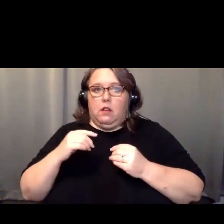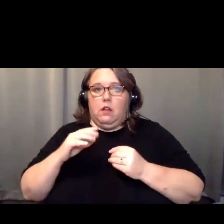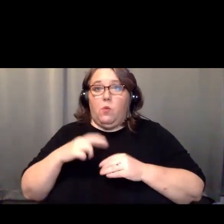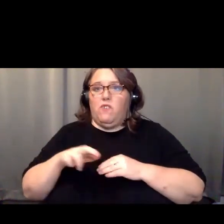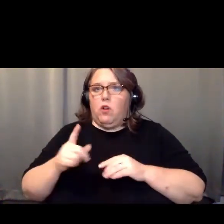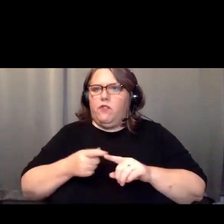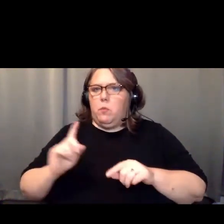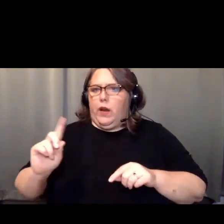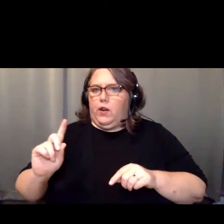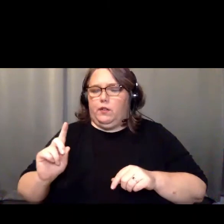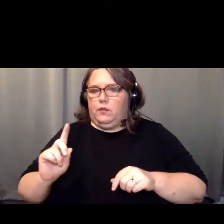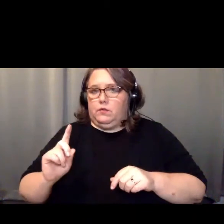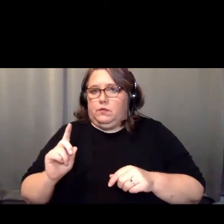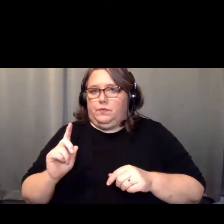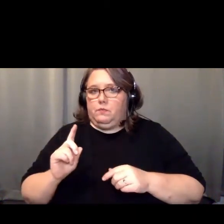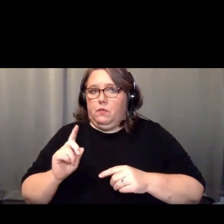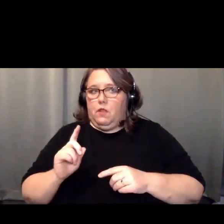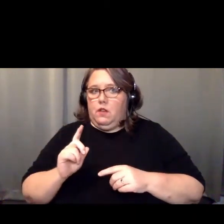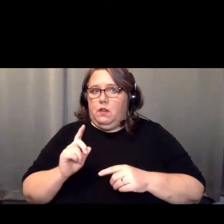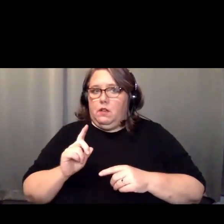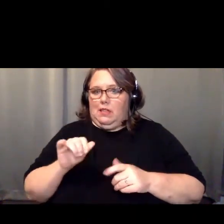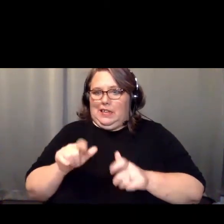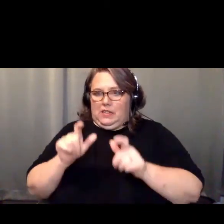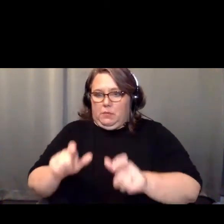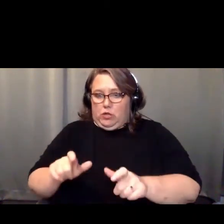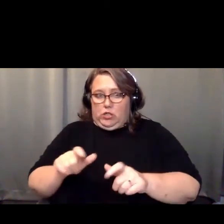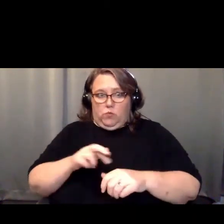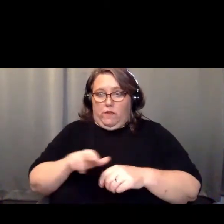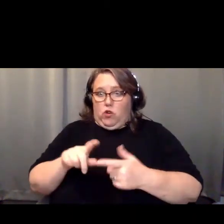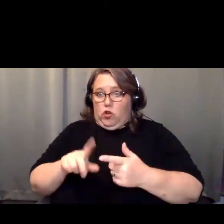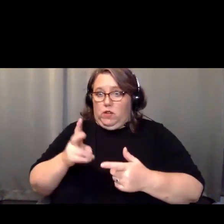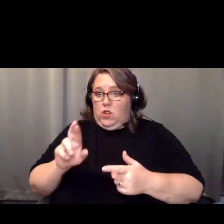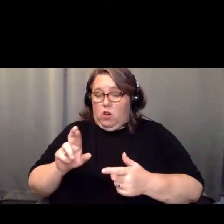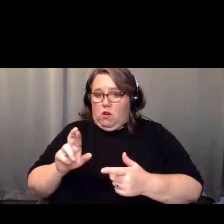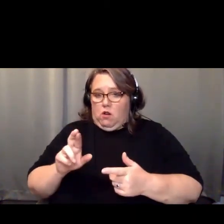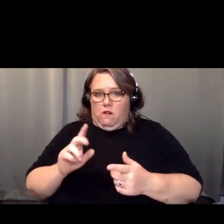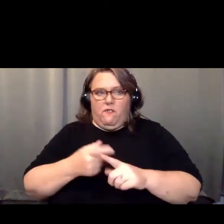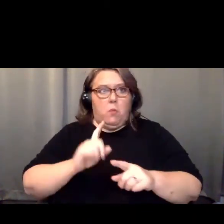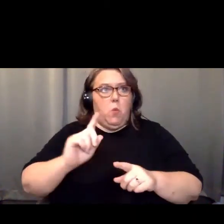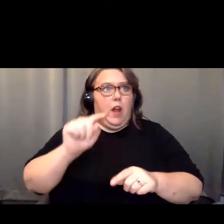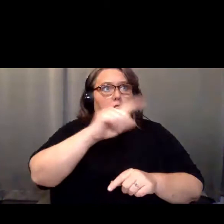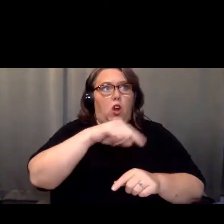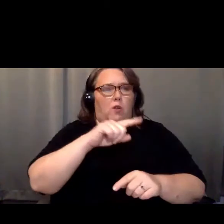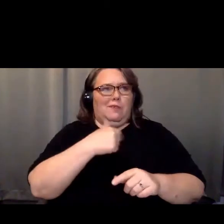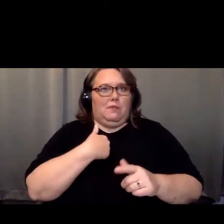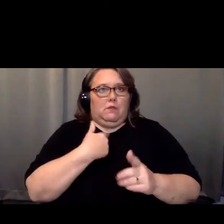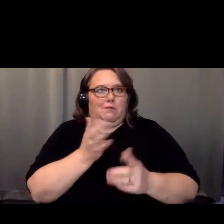So, how is it that this individual was referred to us, which entity referred this individual to us,